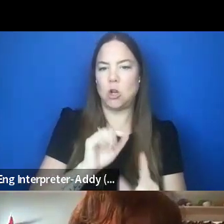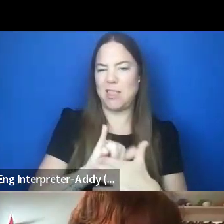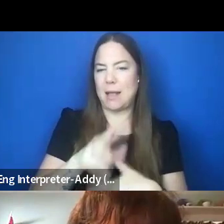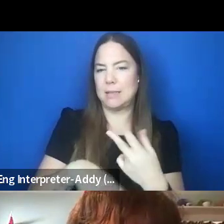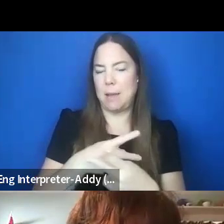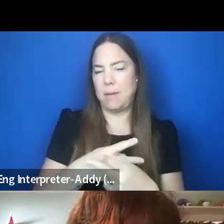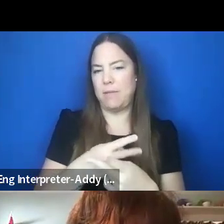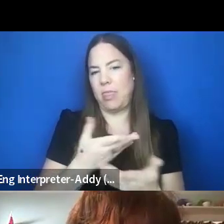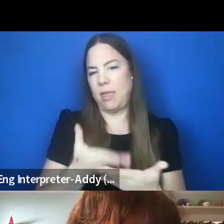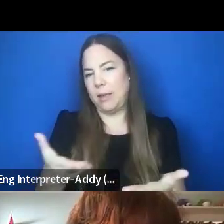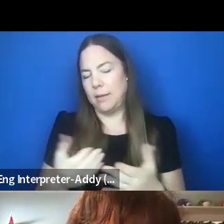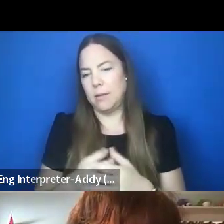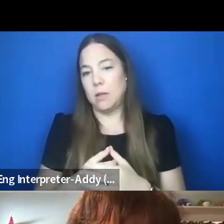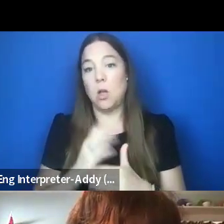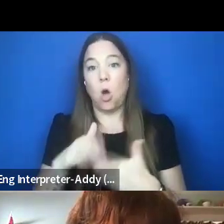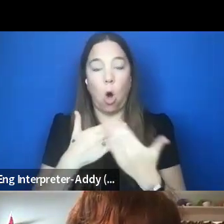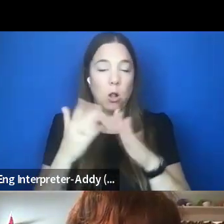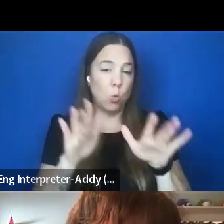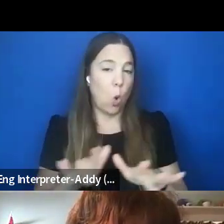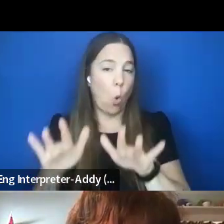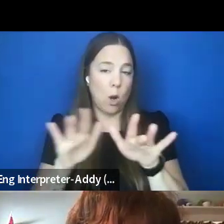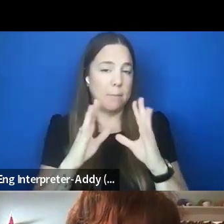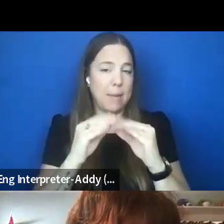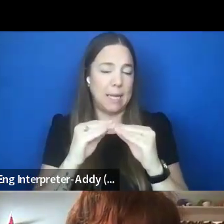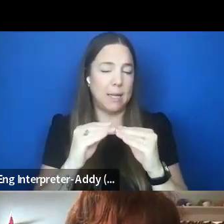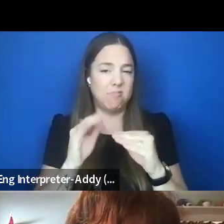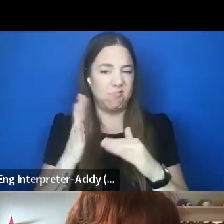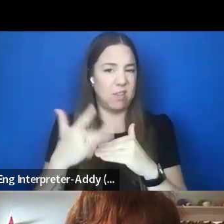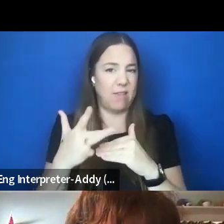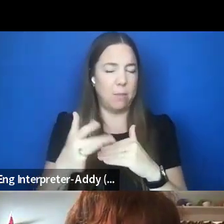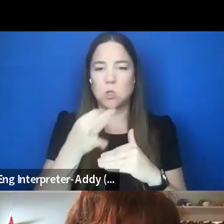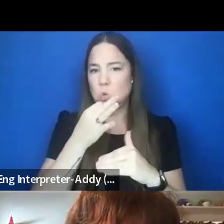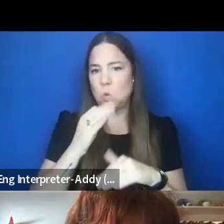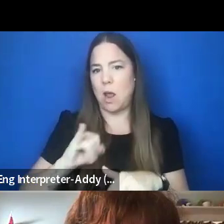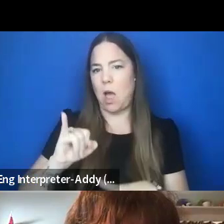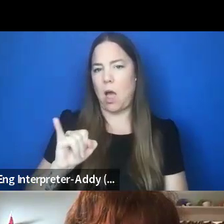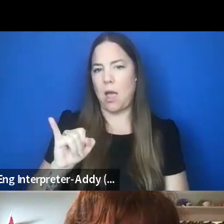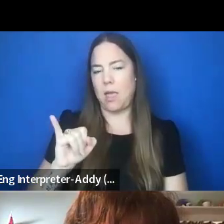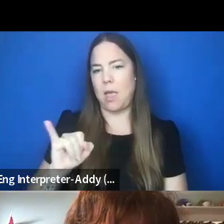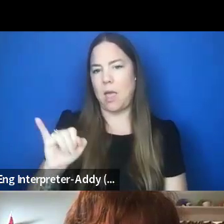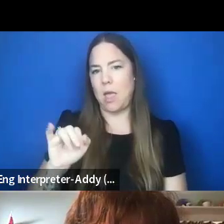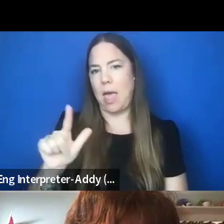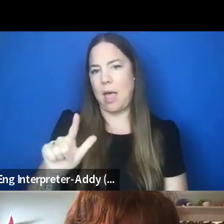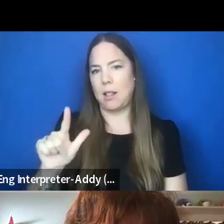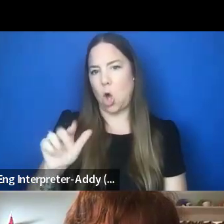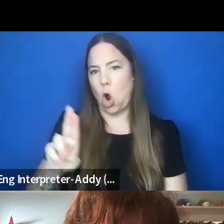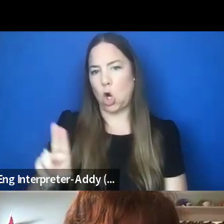Brooke Wilson: It's all it's all recorded and will be available on Ilru's website on Friday, I believe. So.